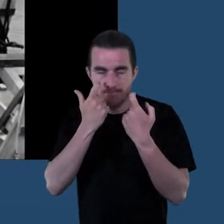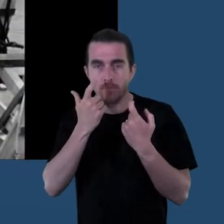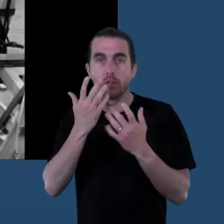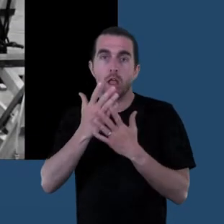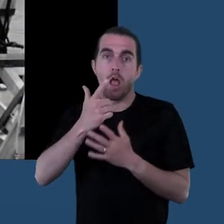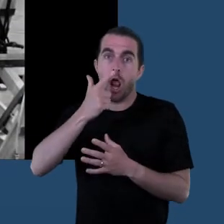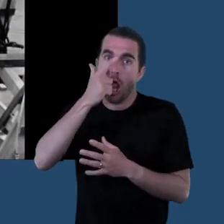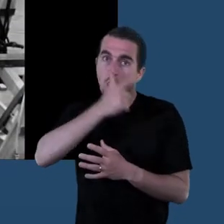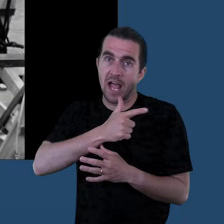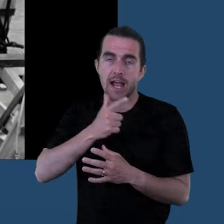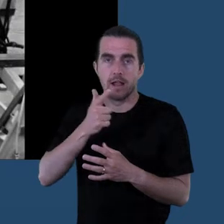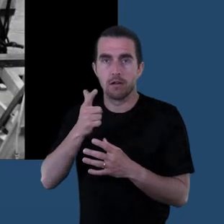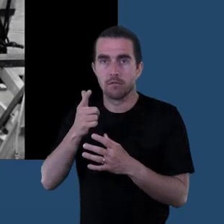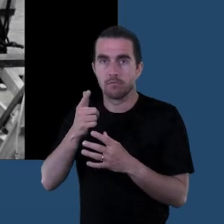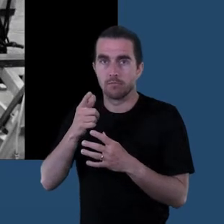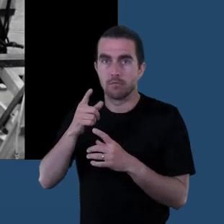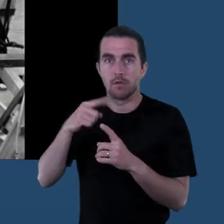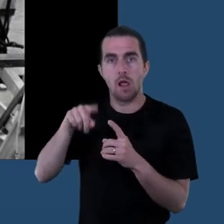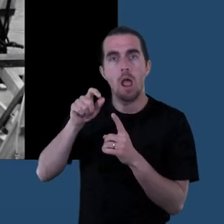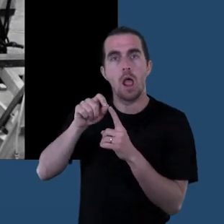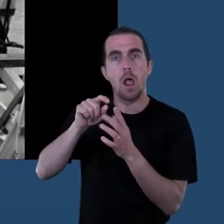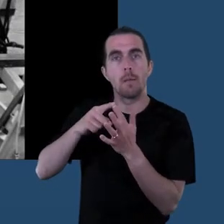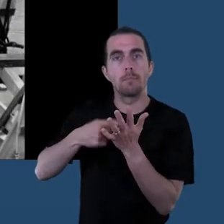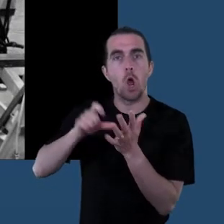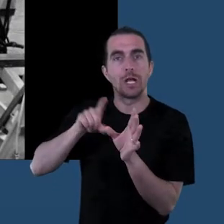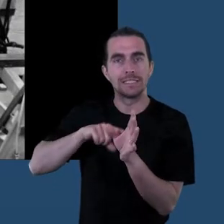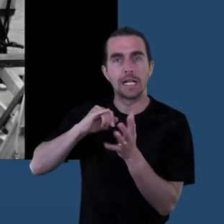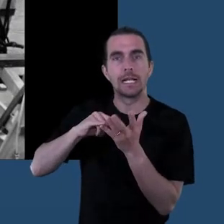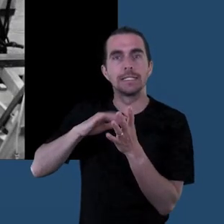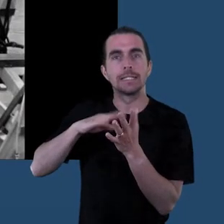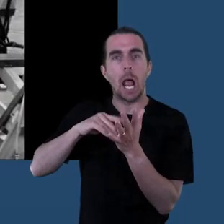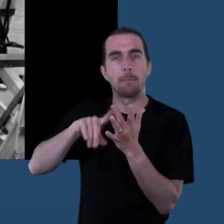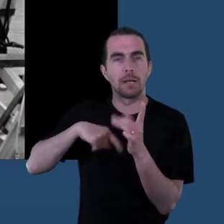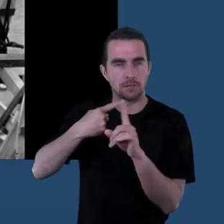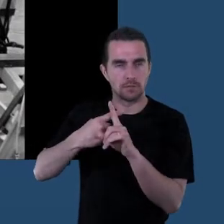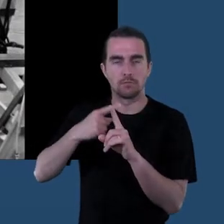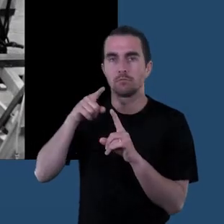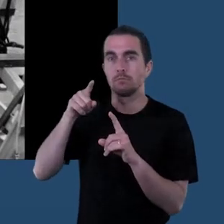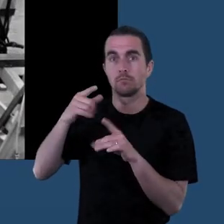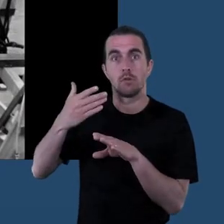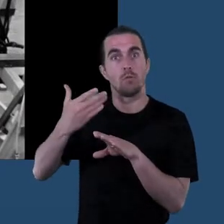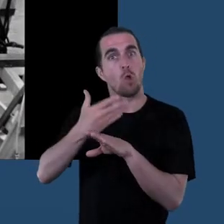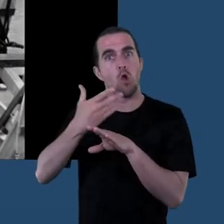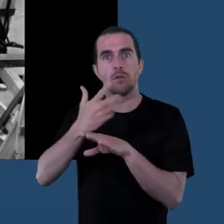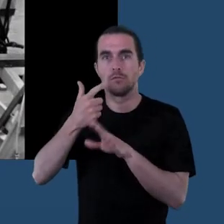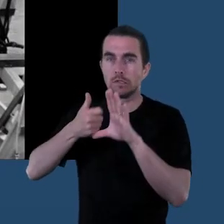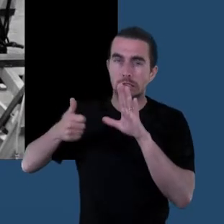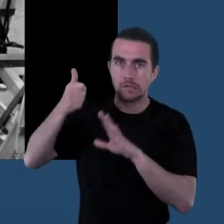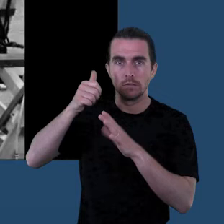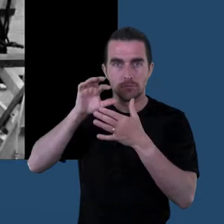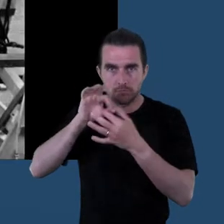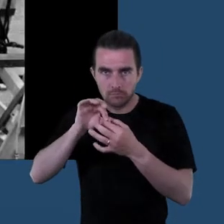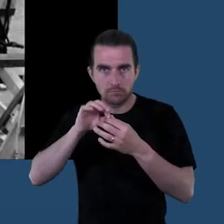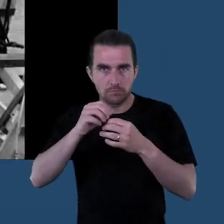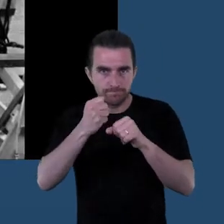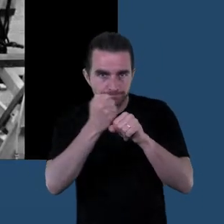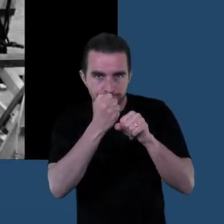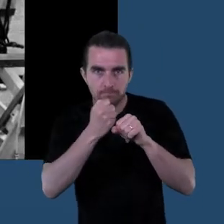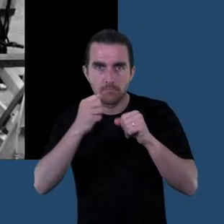we were very fortunate to have working for us a man called a Percy Stammwitz, who was the museum's head taxidermist and model maker.